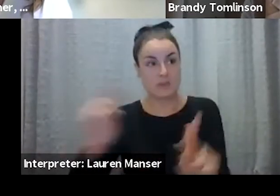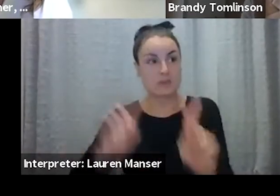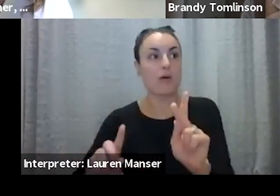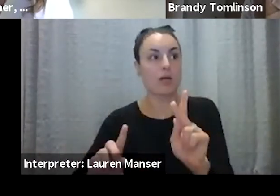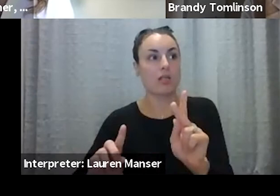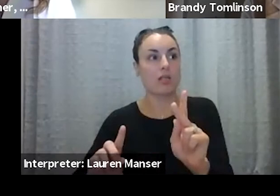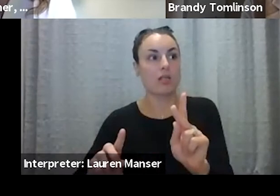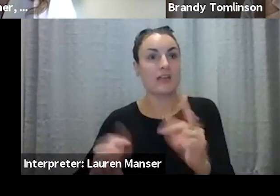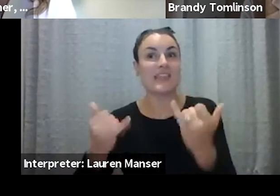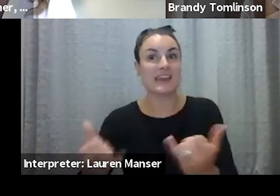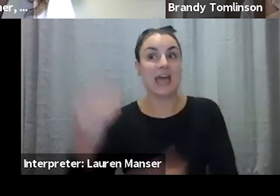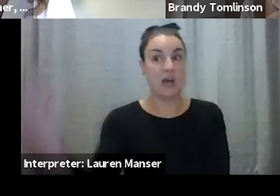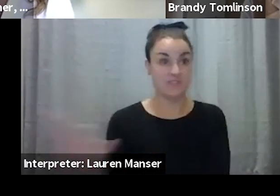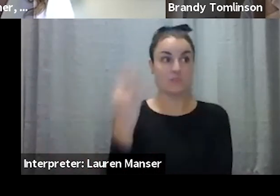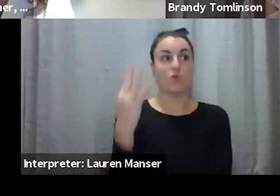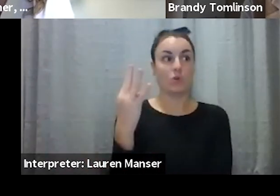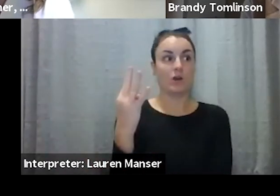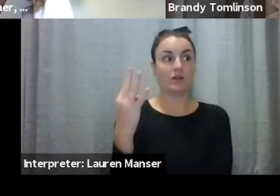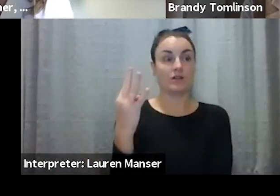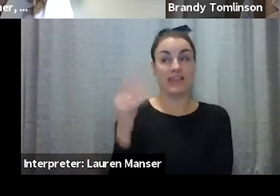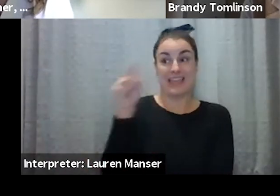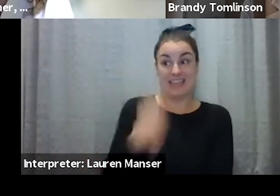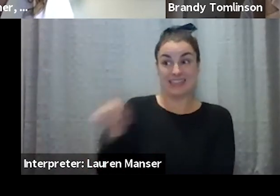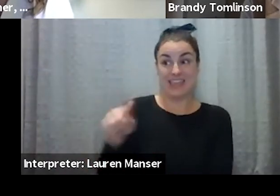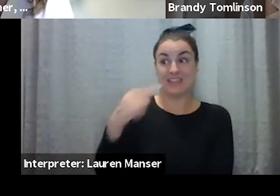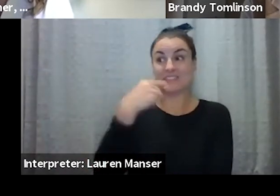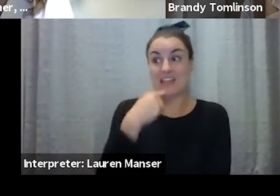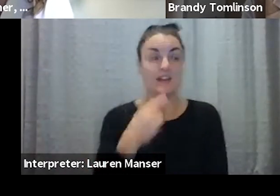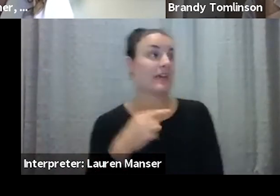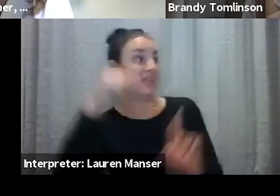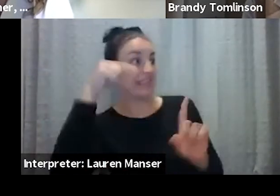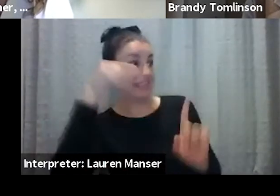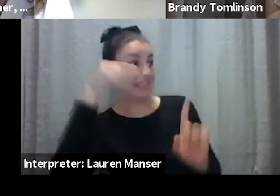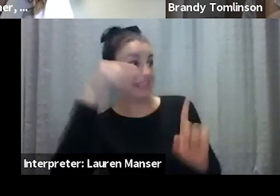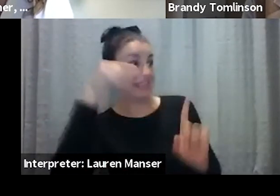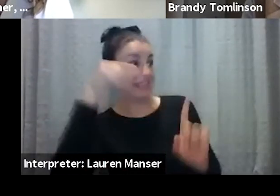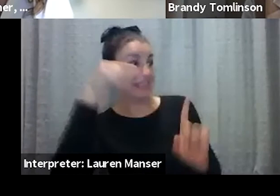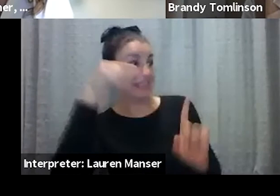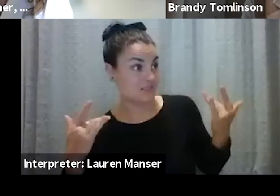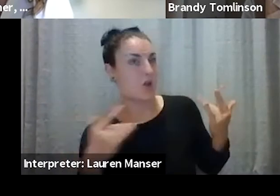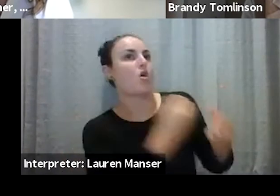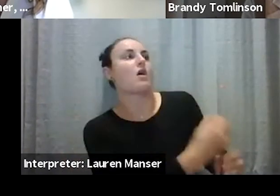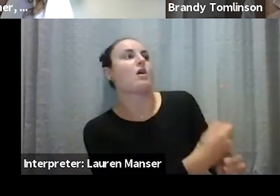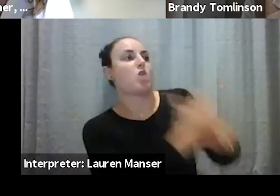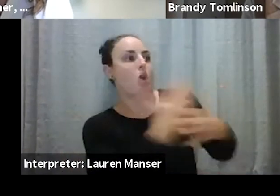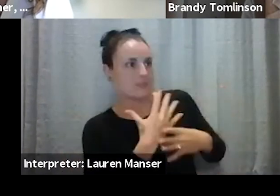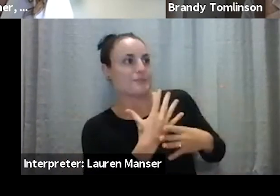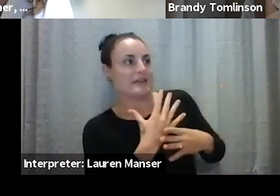this event has caused me to develop a non-obvious disability.